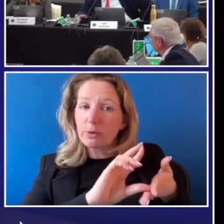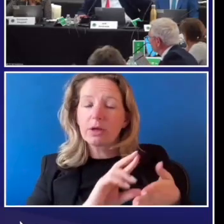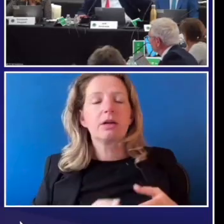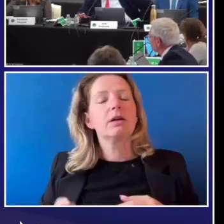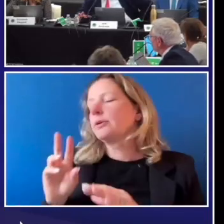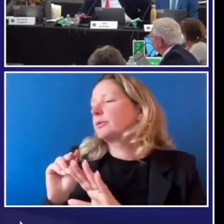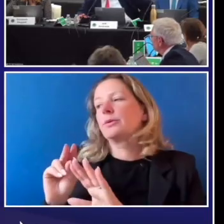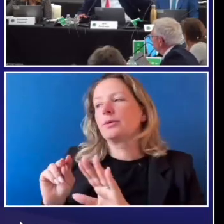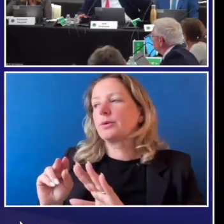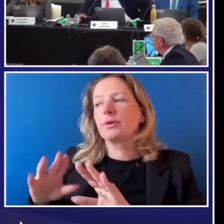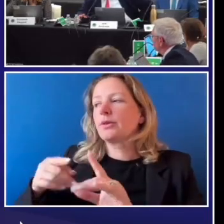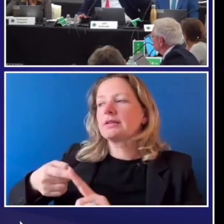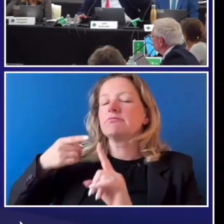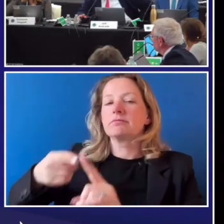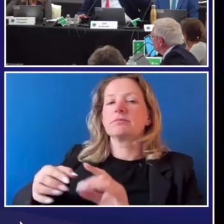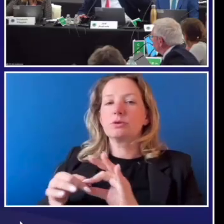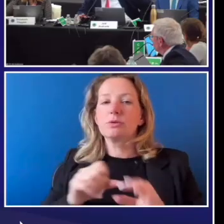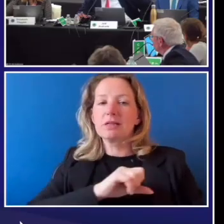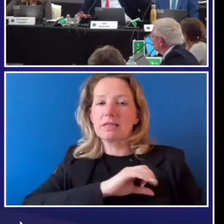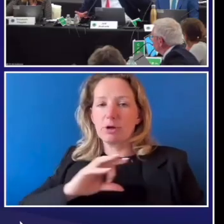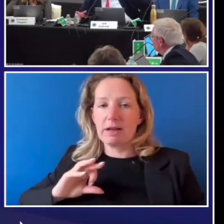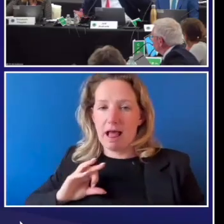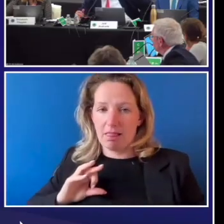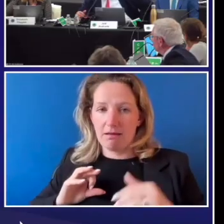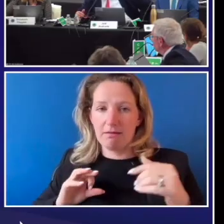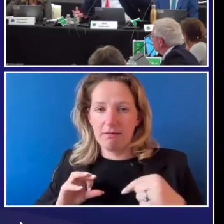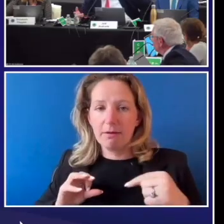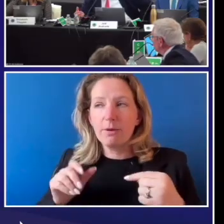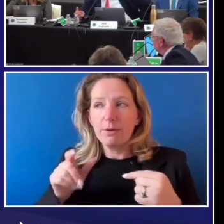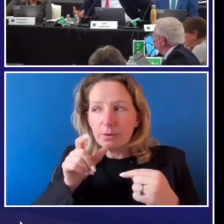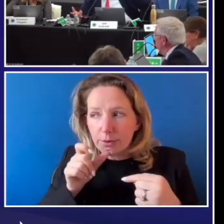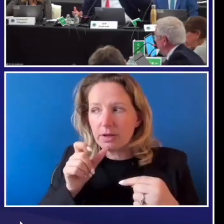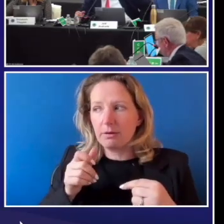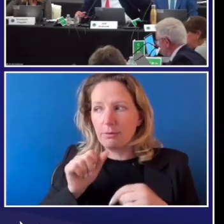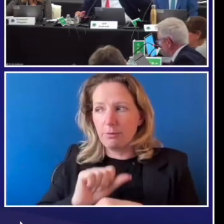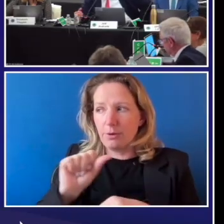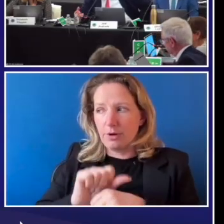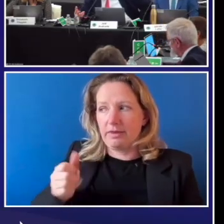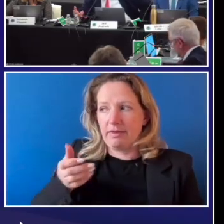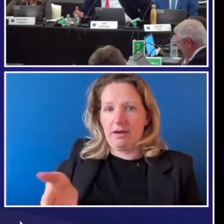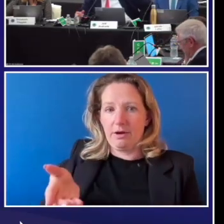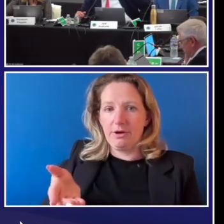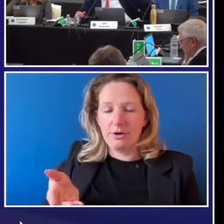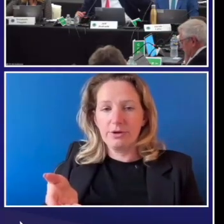So the draft regulations are focused on who's who's on there. And I think we can, you know, sort of look